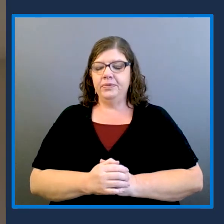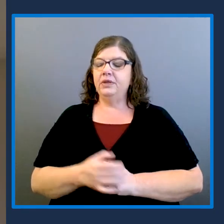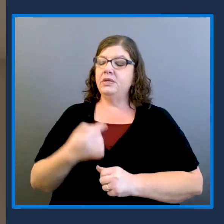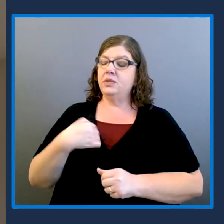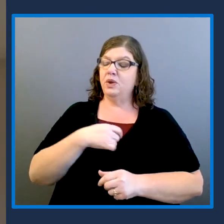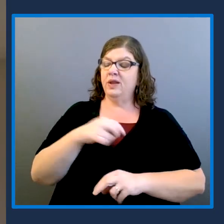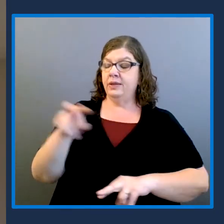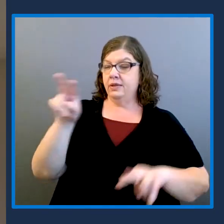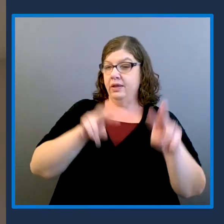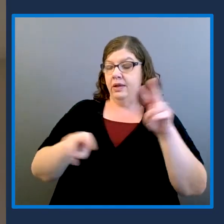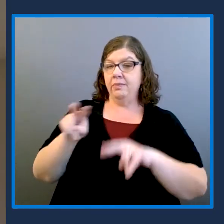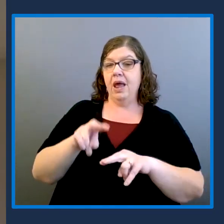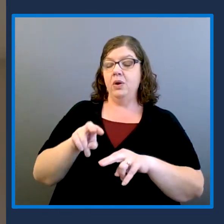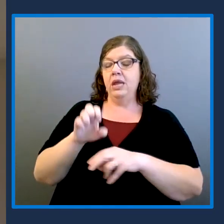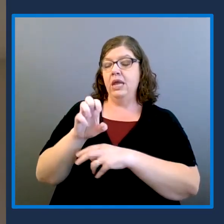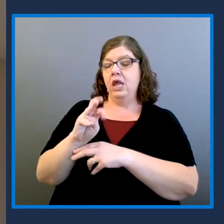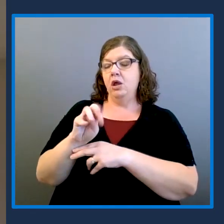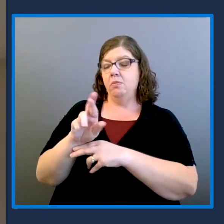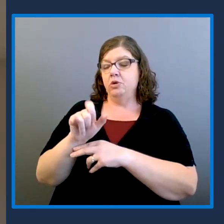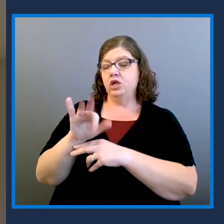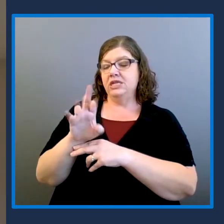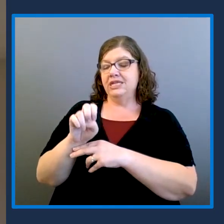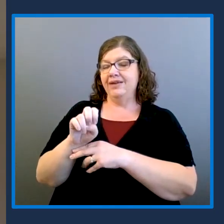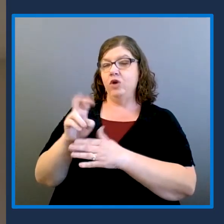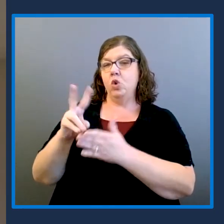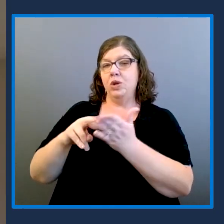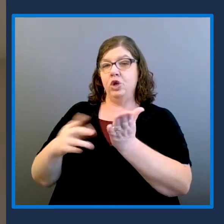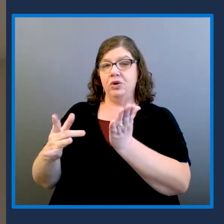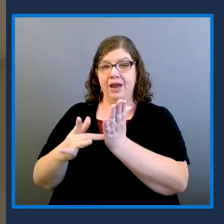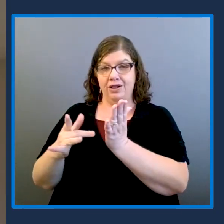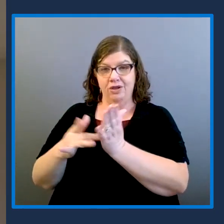so let's take a look at how immersive reader technology works